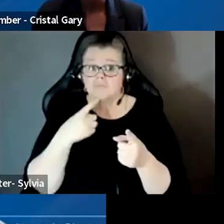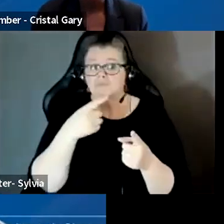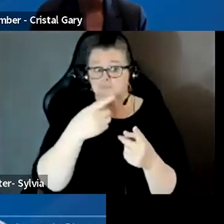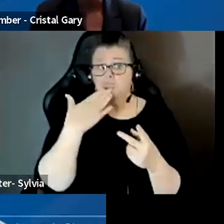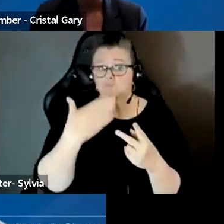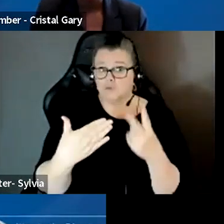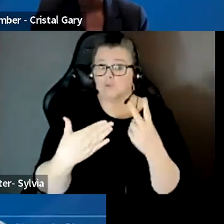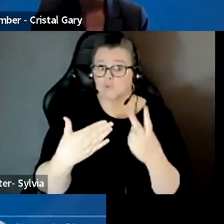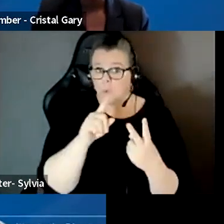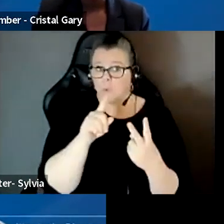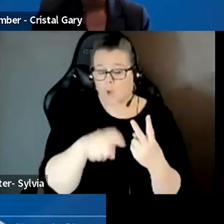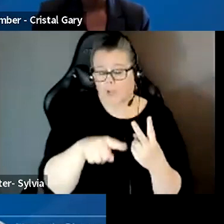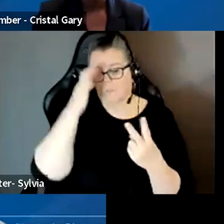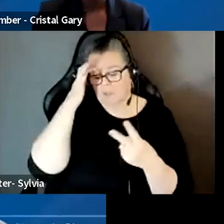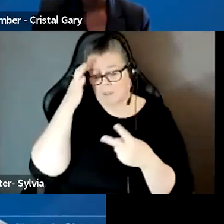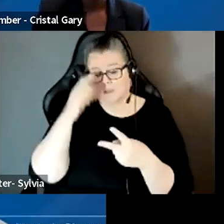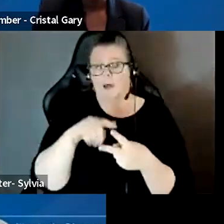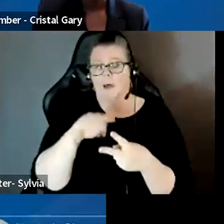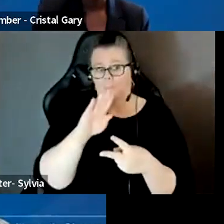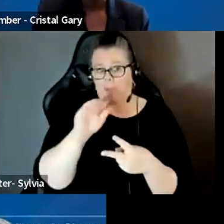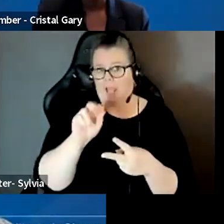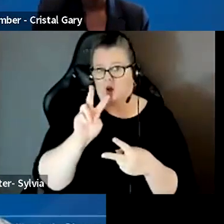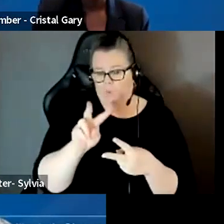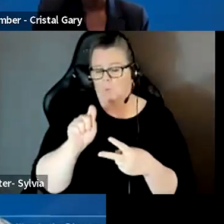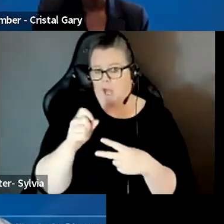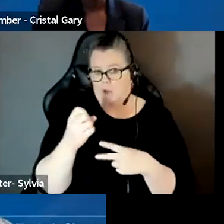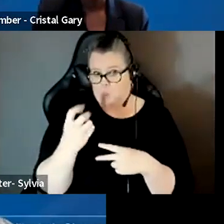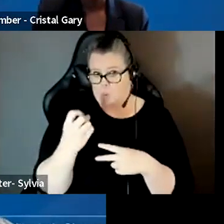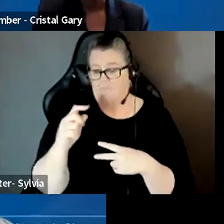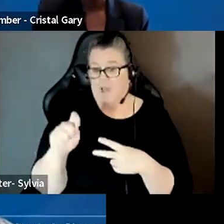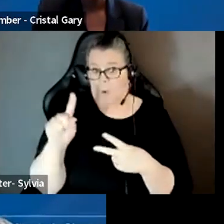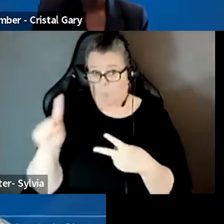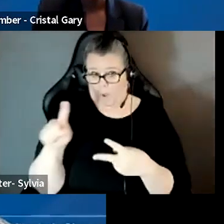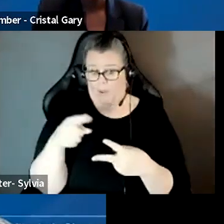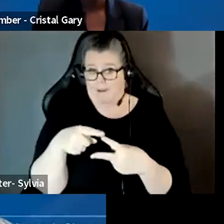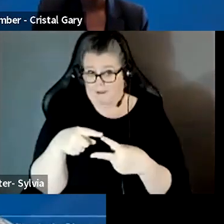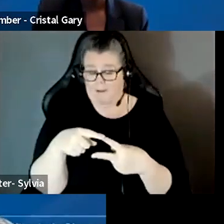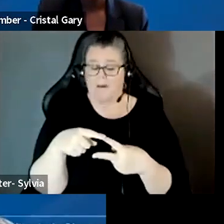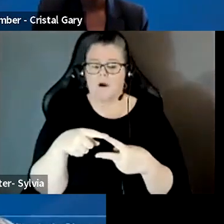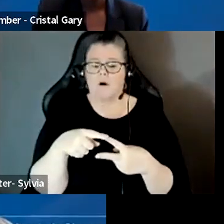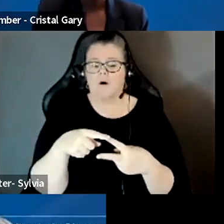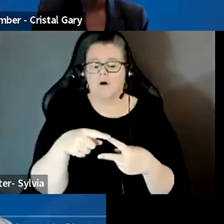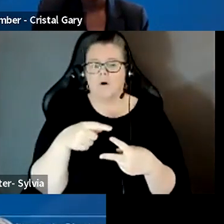And in terms of BA2.12.1, we -- so I think the --